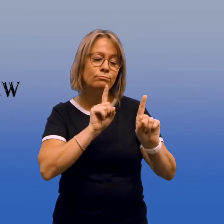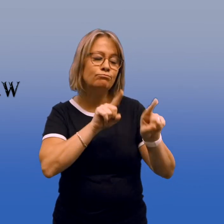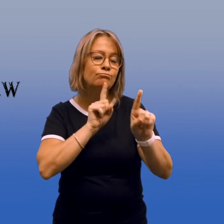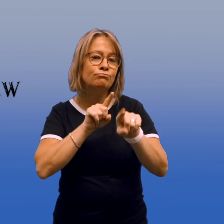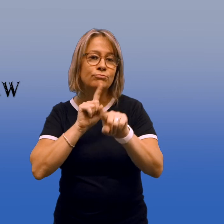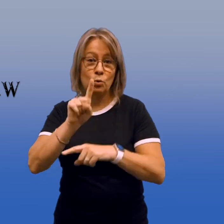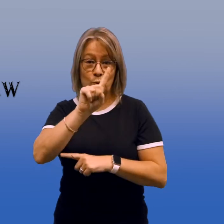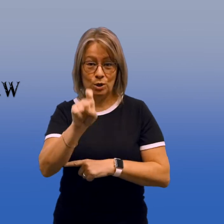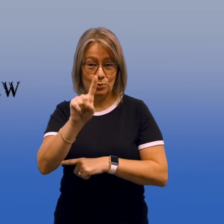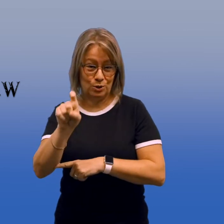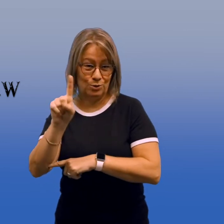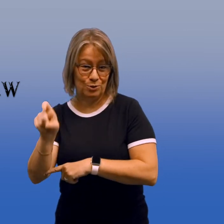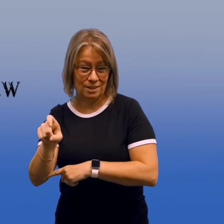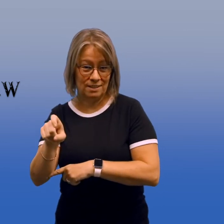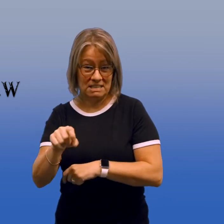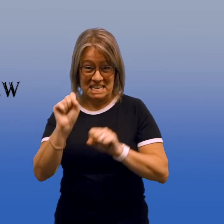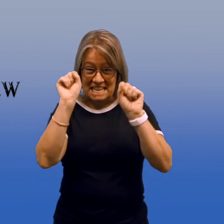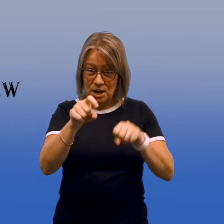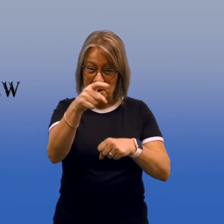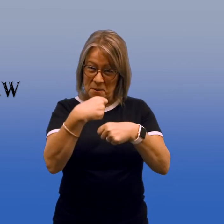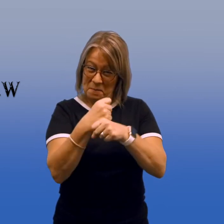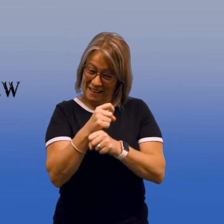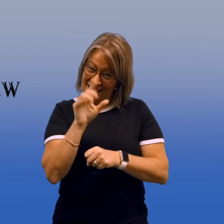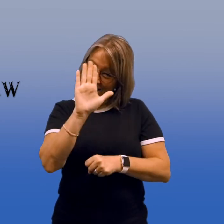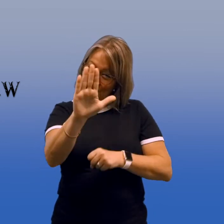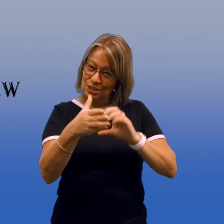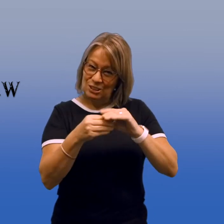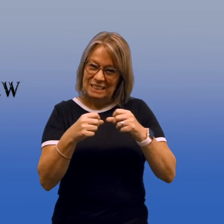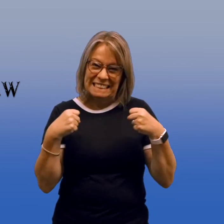In your story, you're going to answer some of those questions.